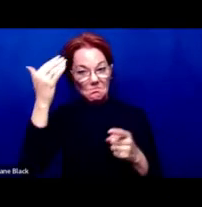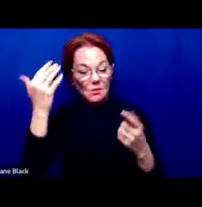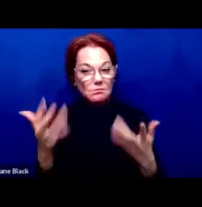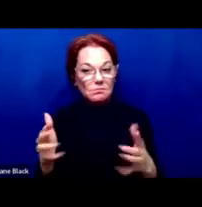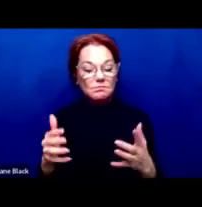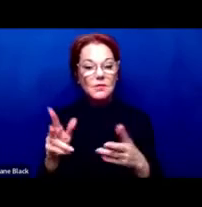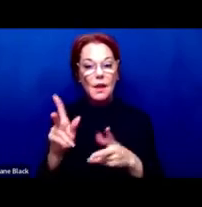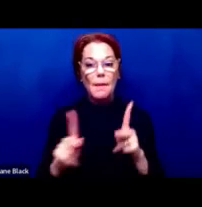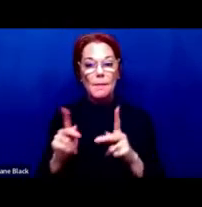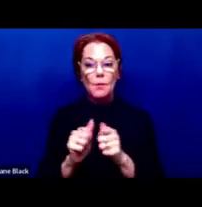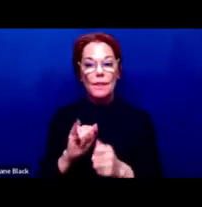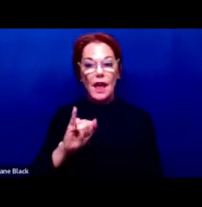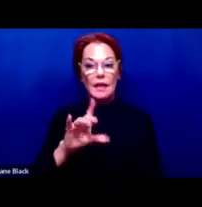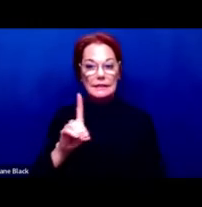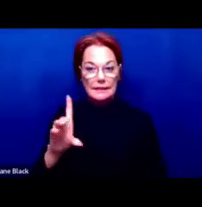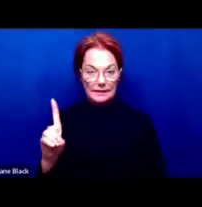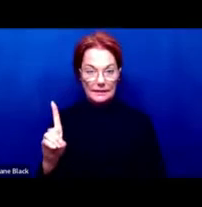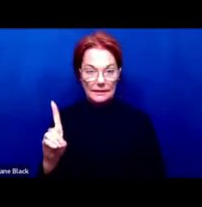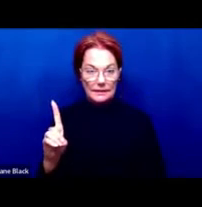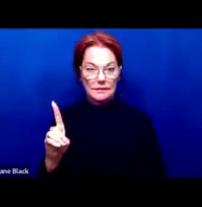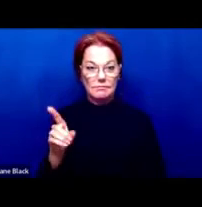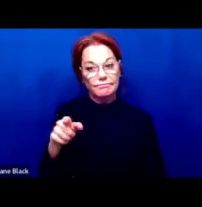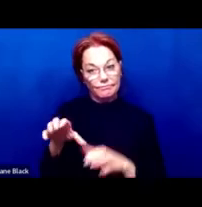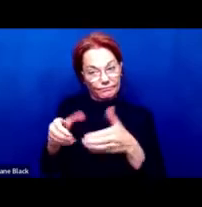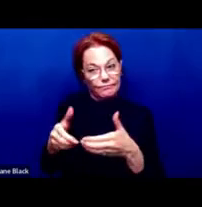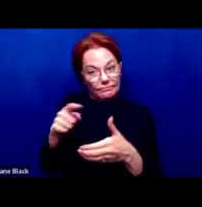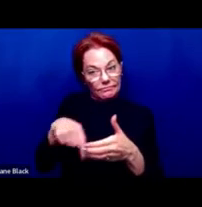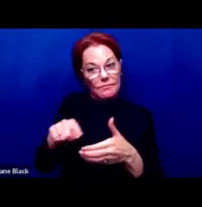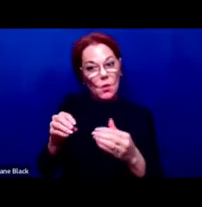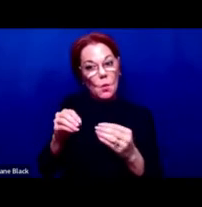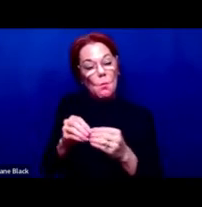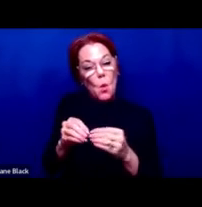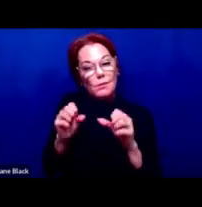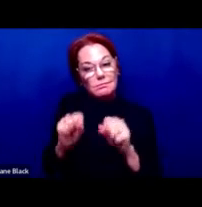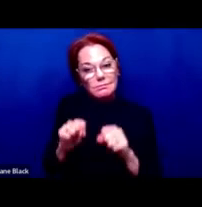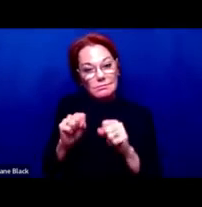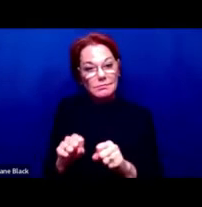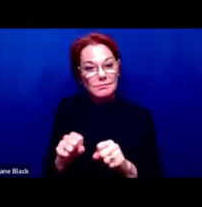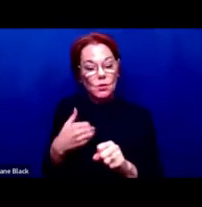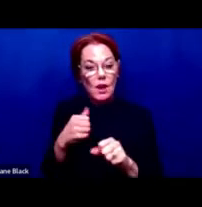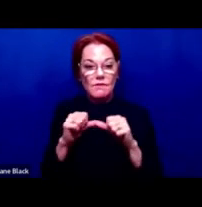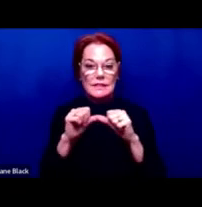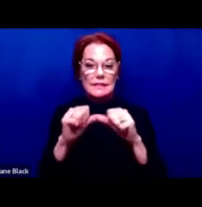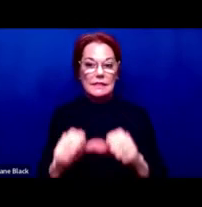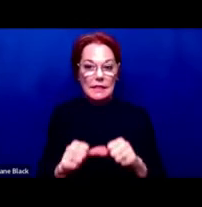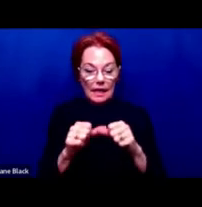people with IDD are also much more likely to have sustained a brain injury than the general